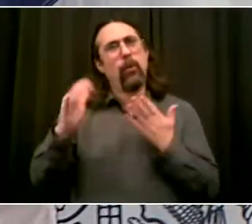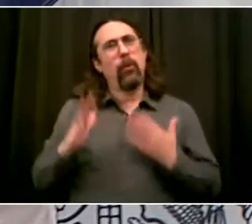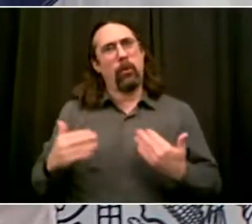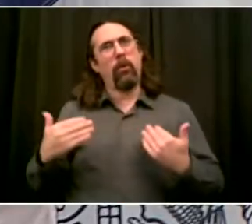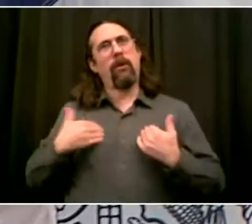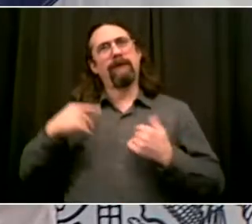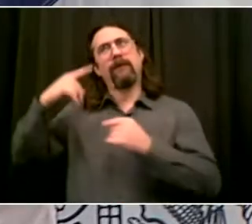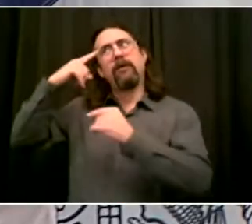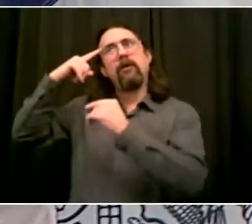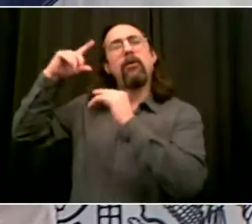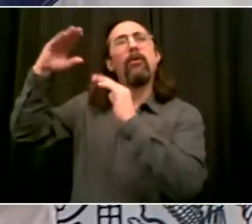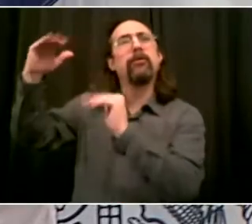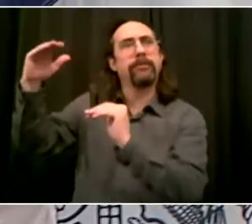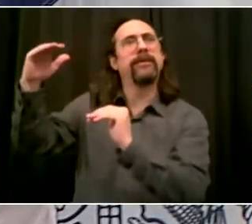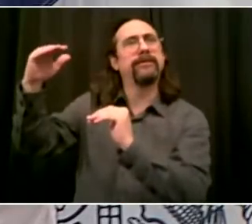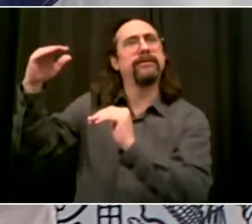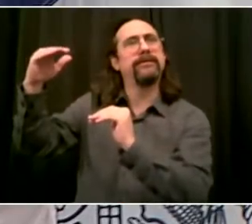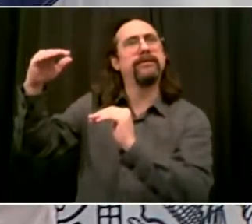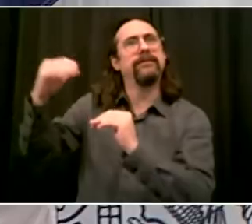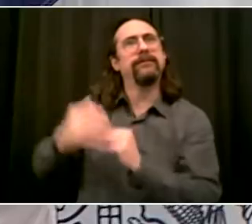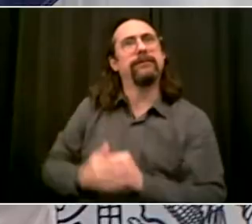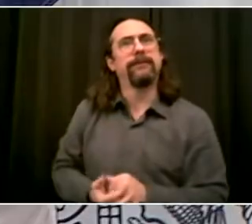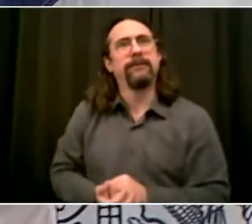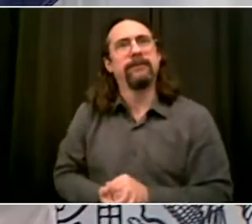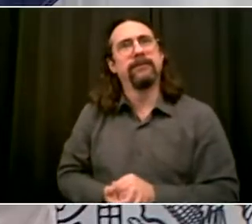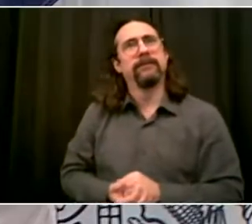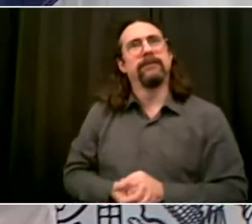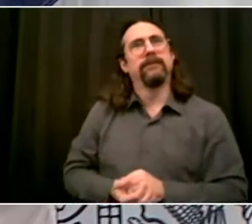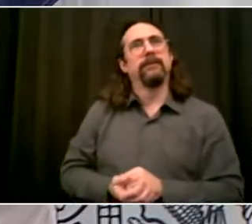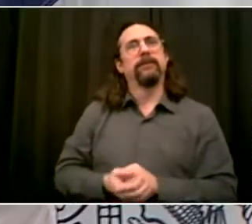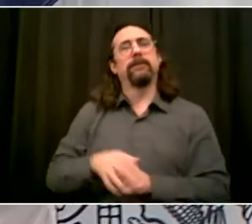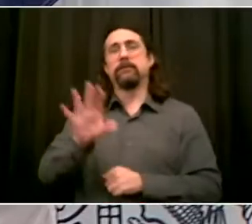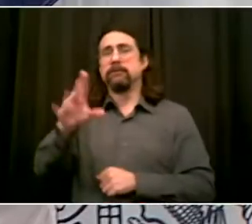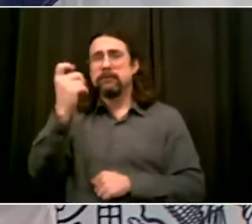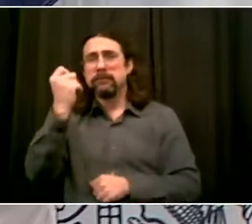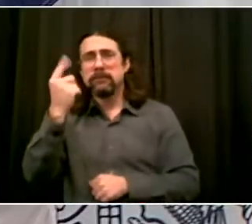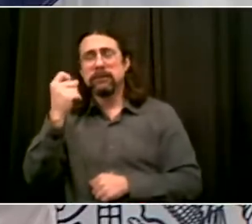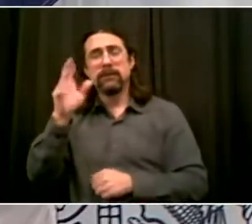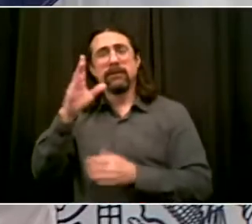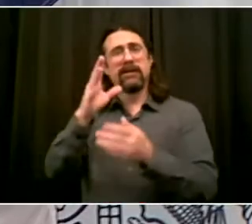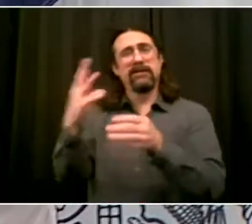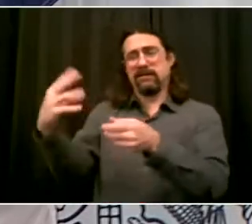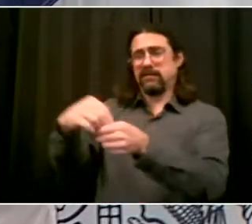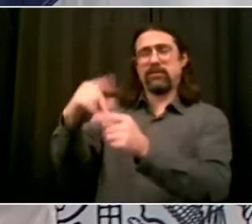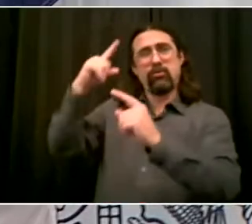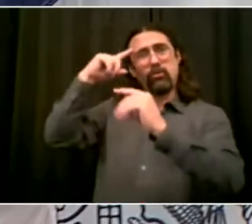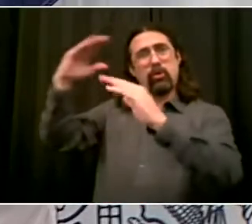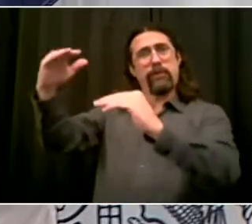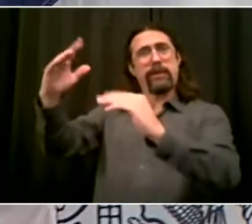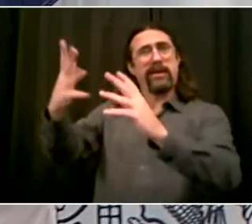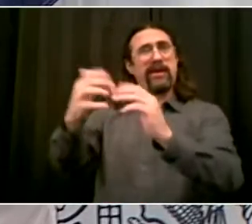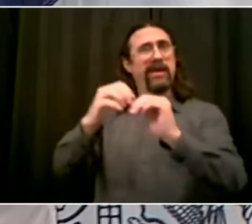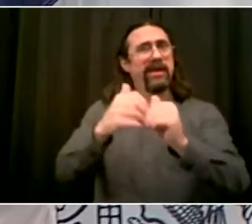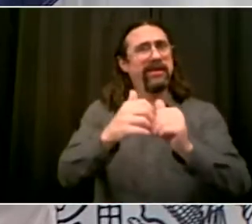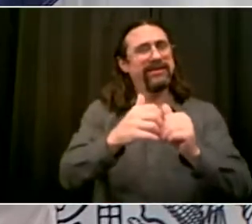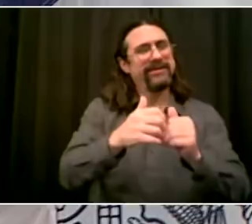FOLLOWING THE RULES THAT WE PUT OUT THERE. BUT IT'S ALWAYS BEEN IN THE CONTNTXET T F OBEIN ABLE TO SHOW THERE WAS A A REAL IMPACT, THE SOW WE WENT TO BEING AN EPICENTER